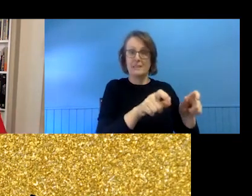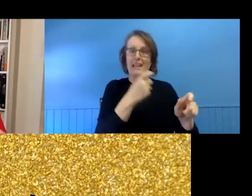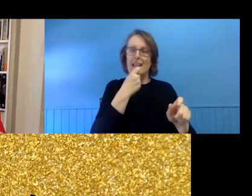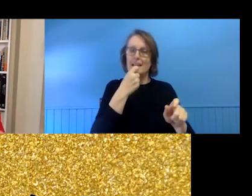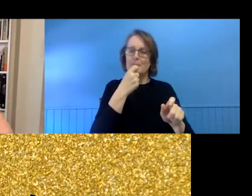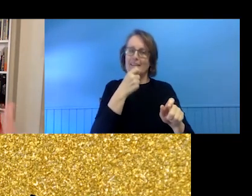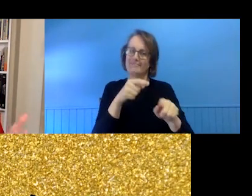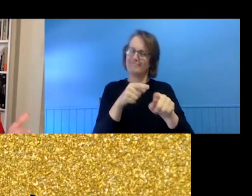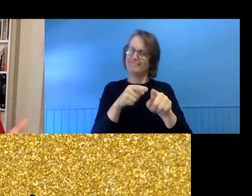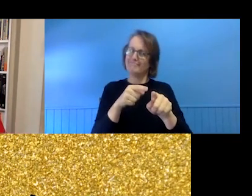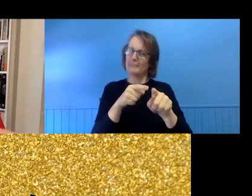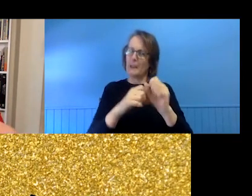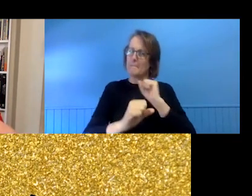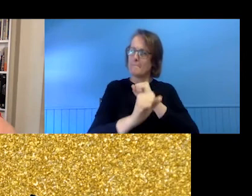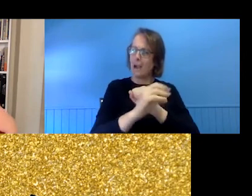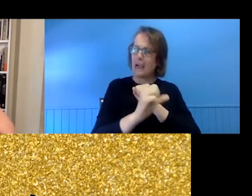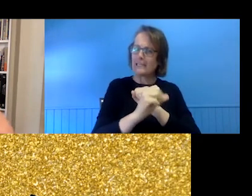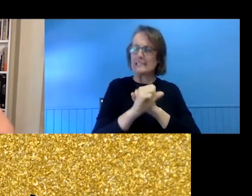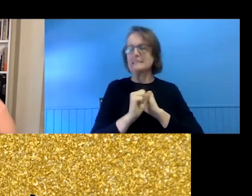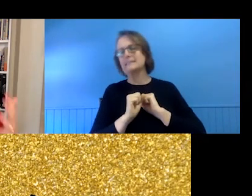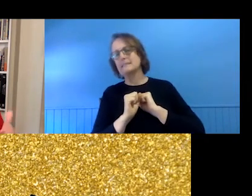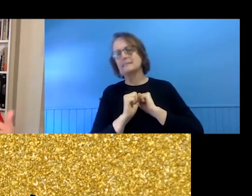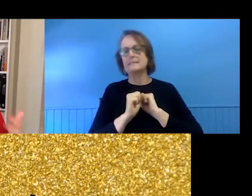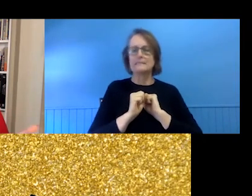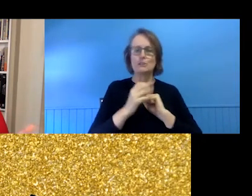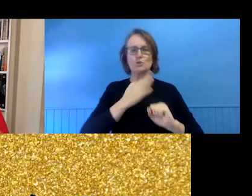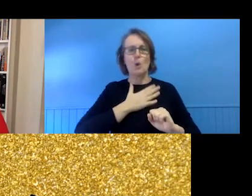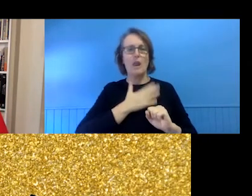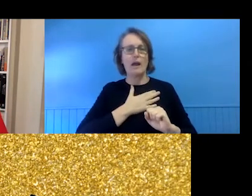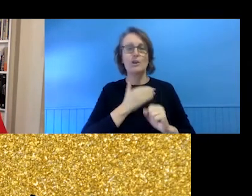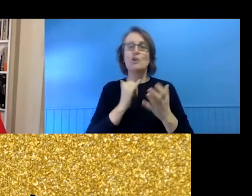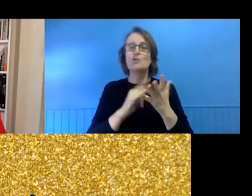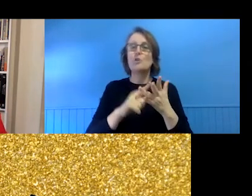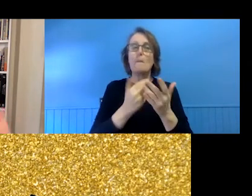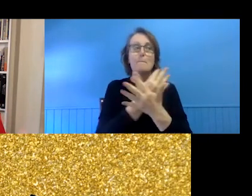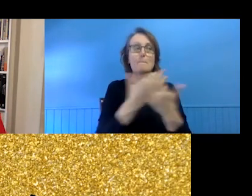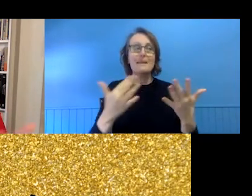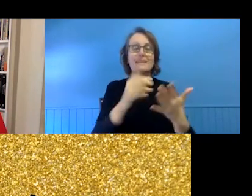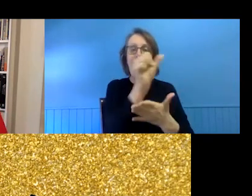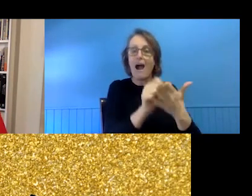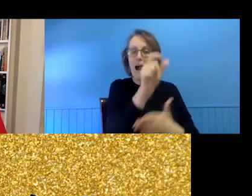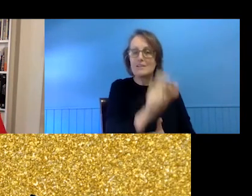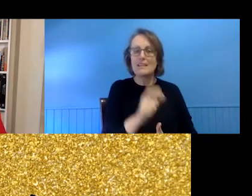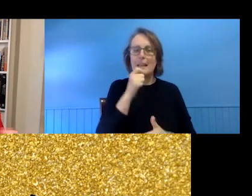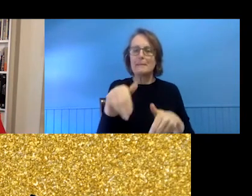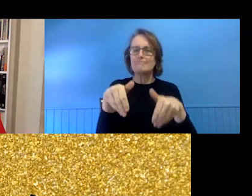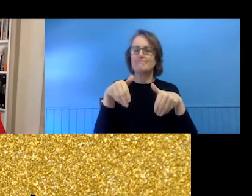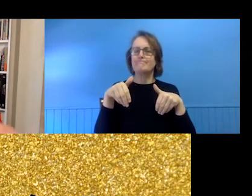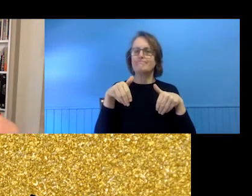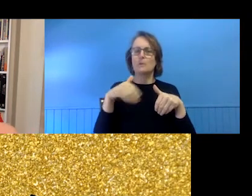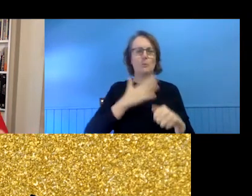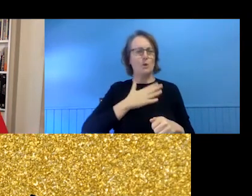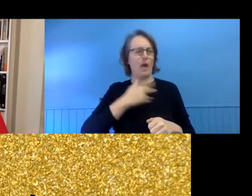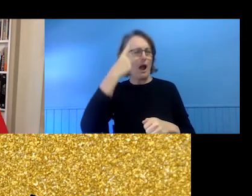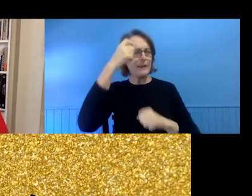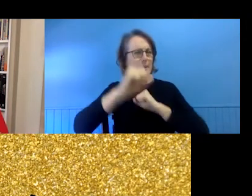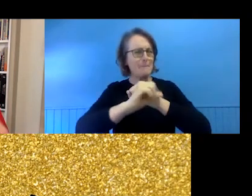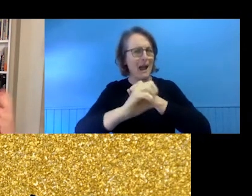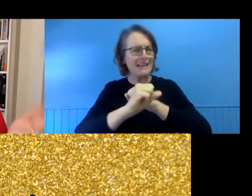about marketing and consequently we have a passive view to marketing